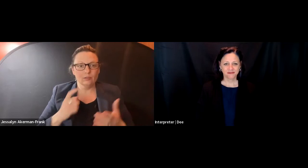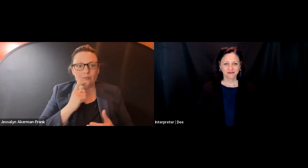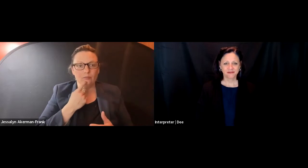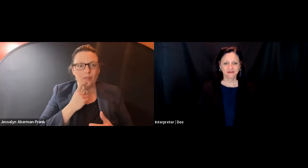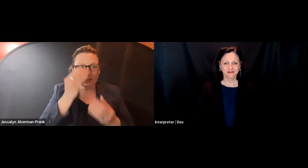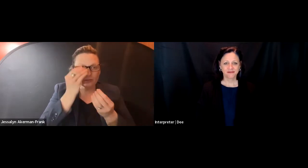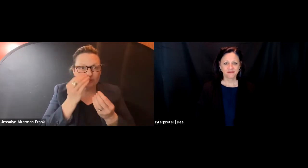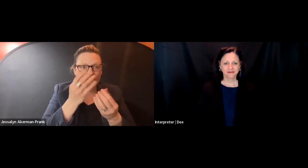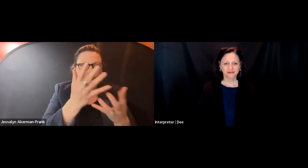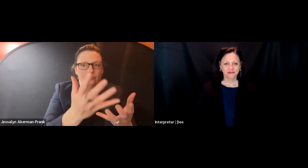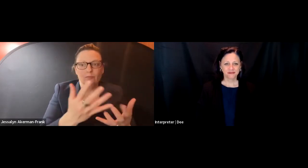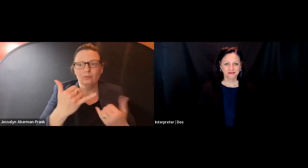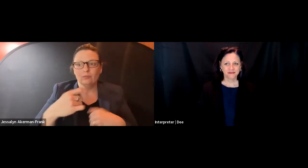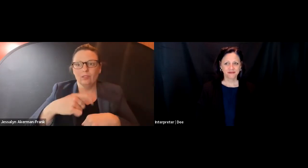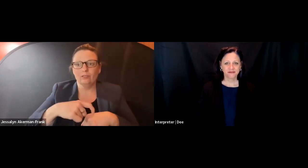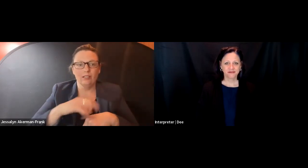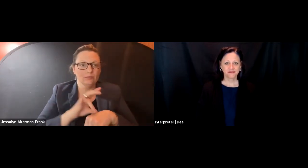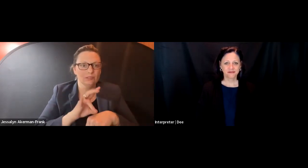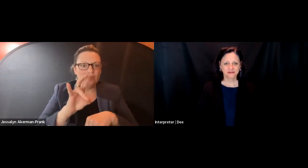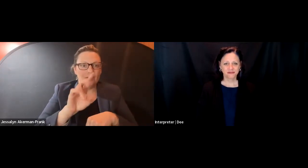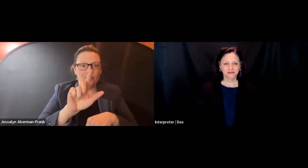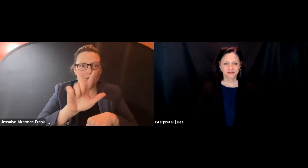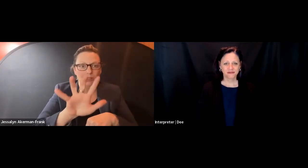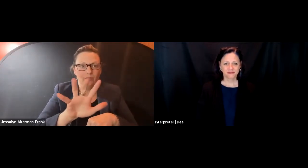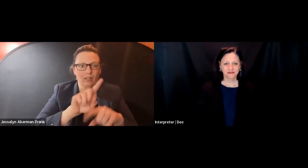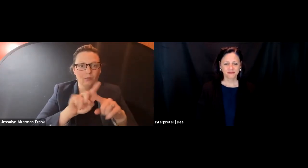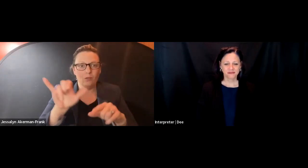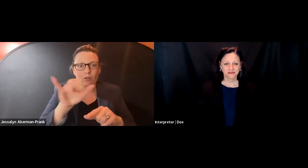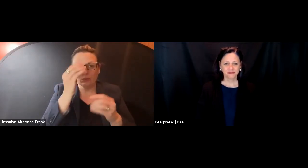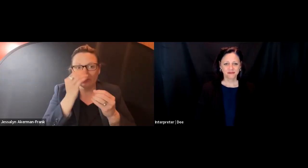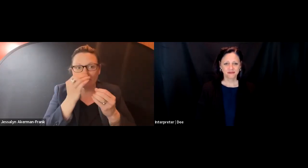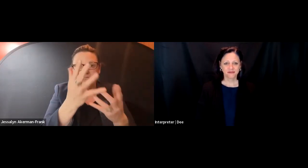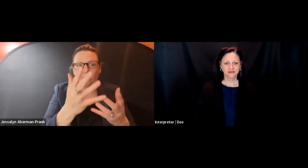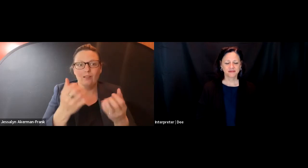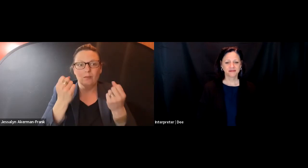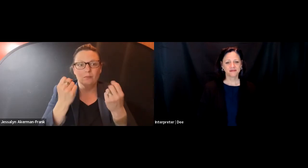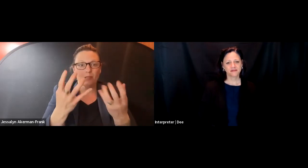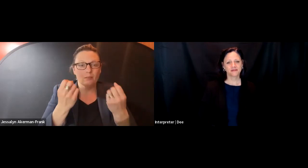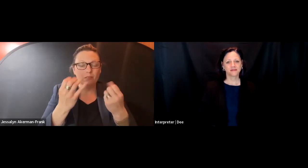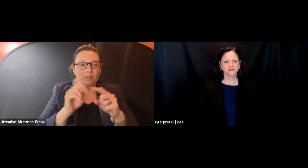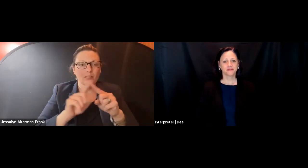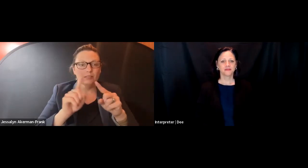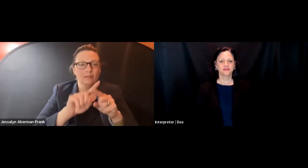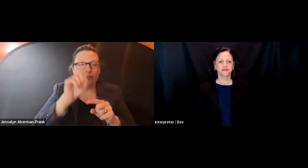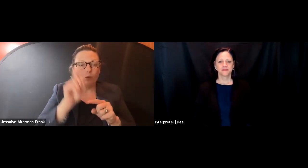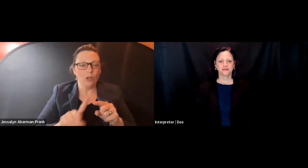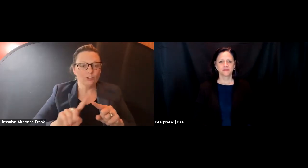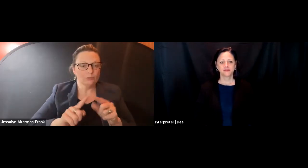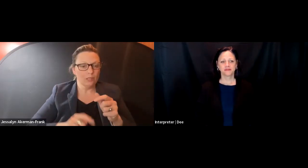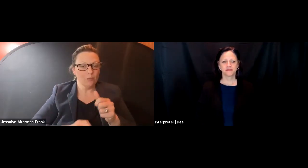Erin, I will unspotlight you.